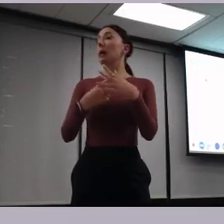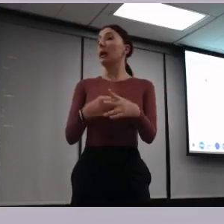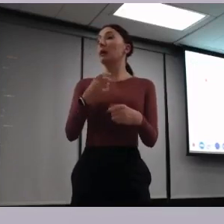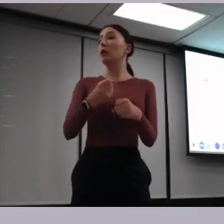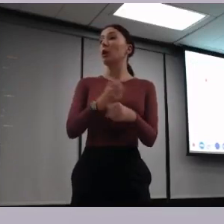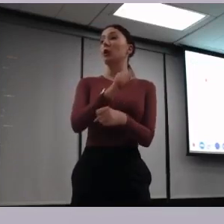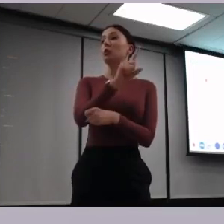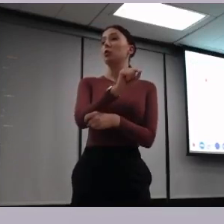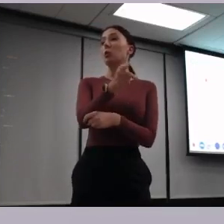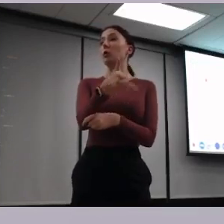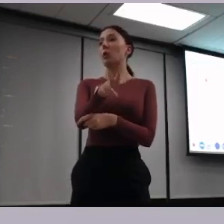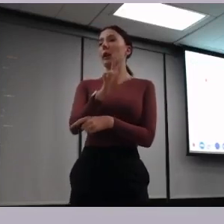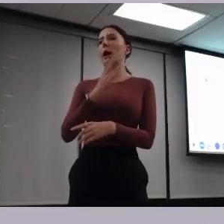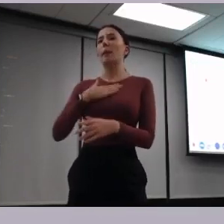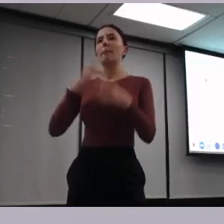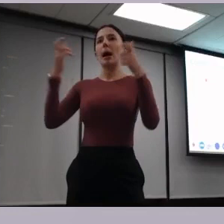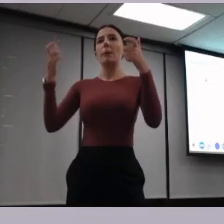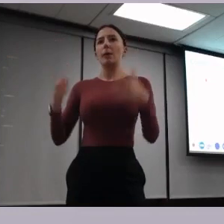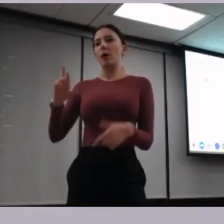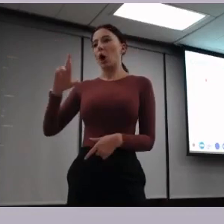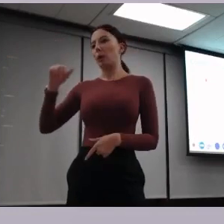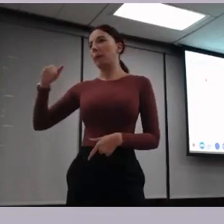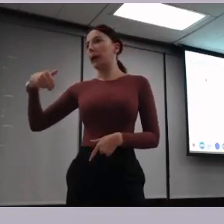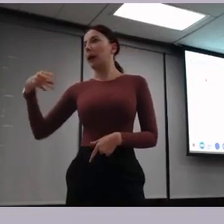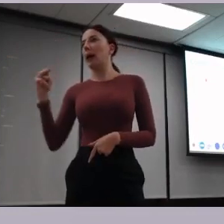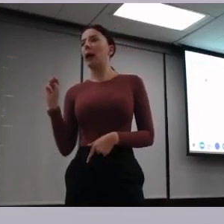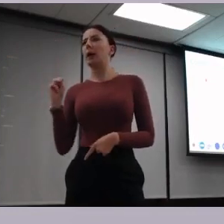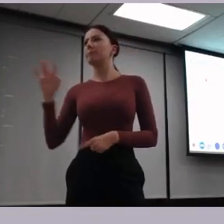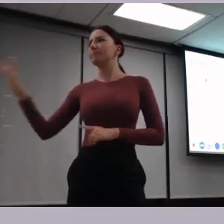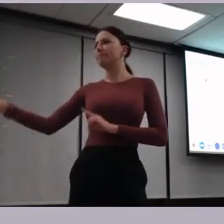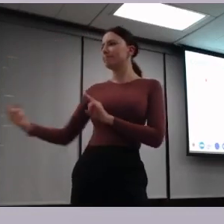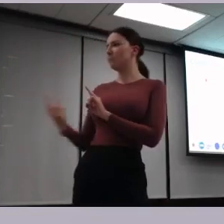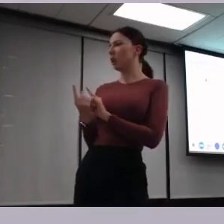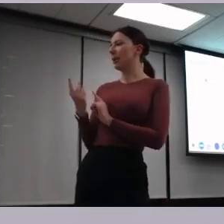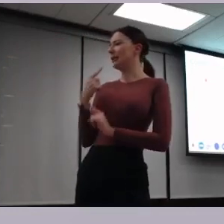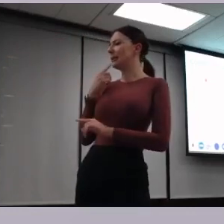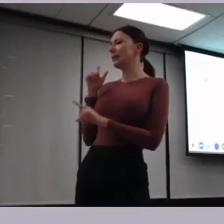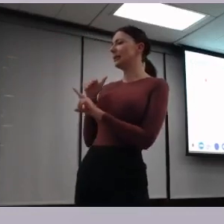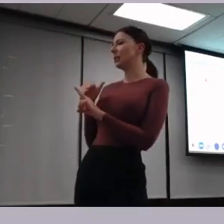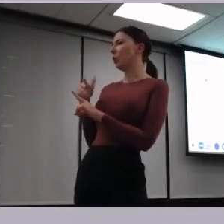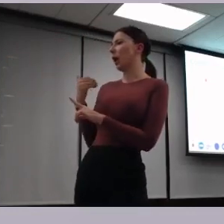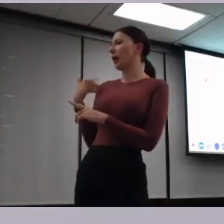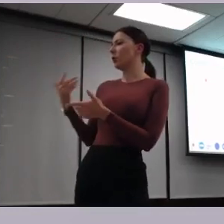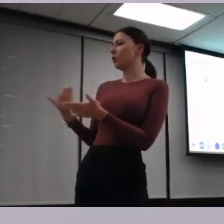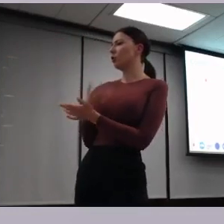my management and management came and approached me and said, We have a new situation on a construction job